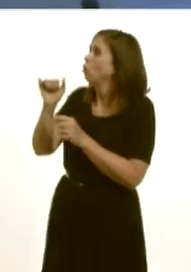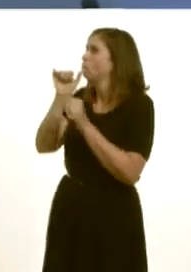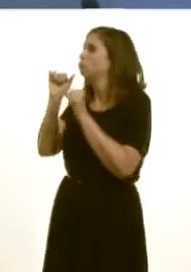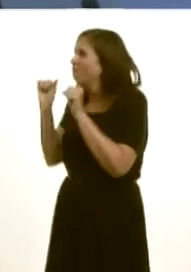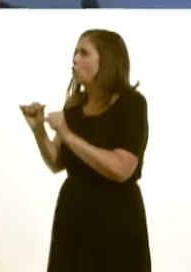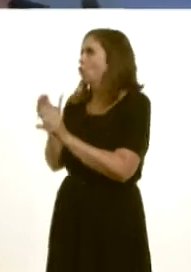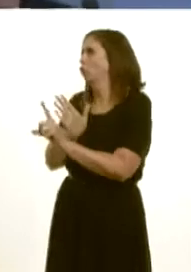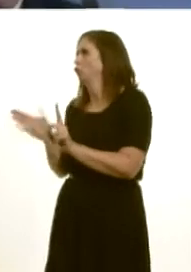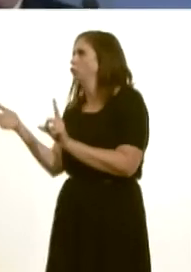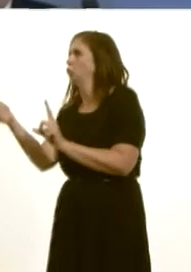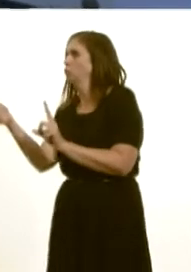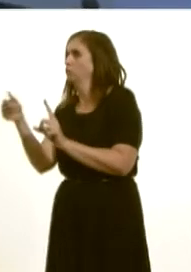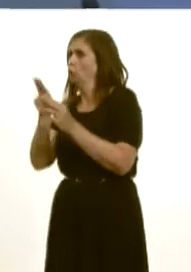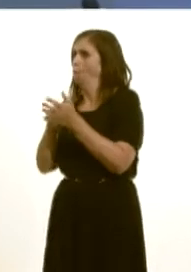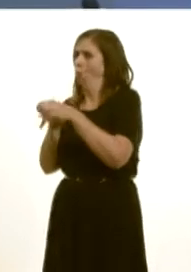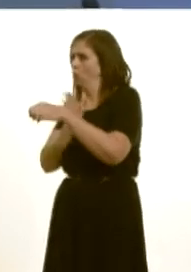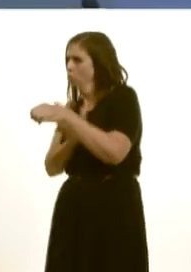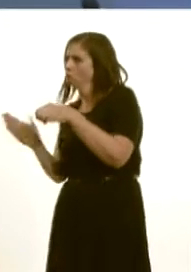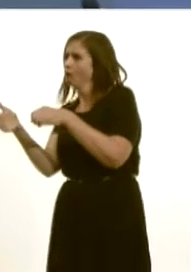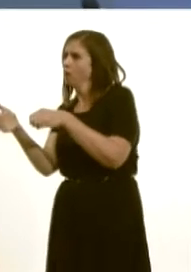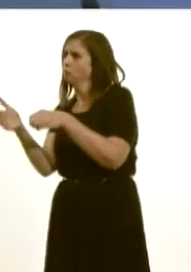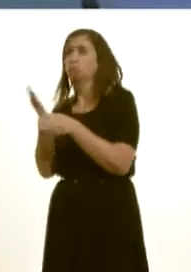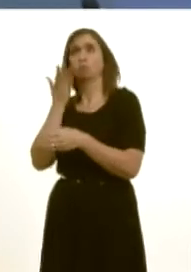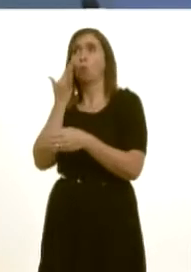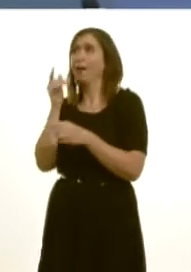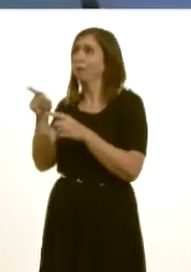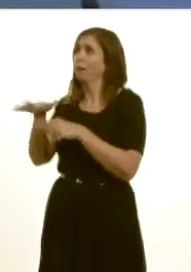a position today to say whether that environmental impact assessment will be undertaken between